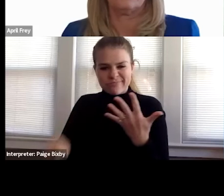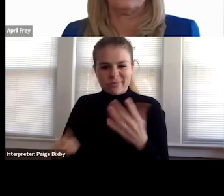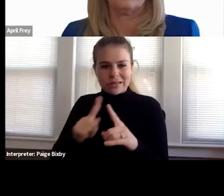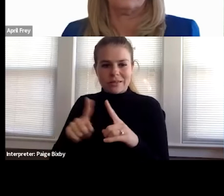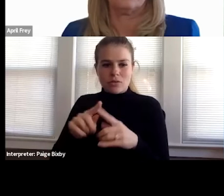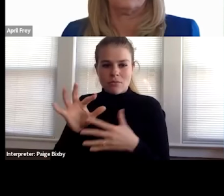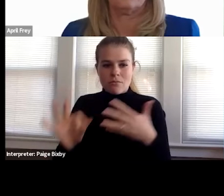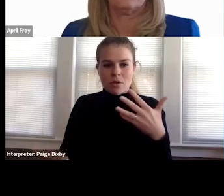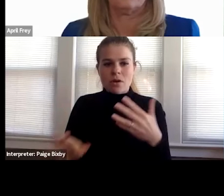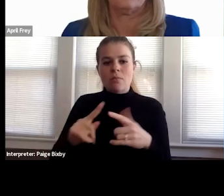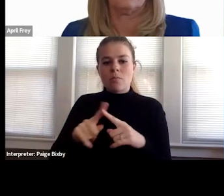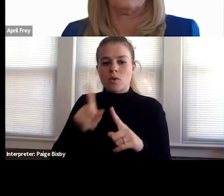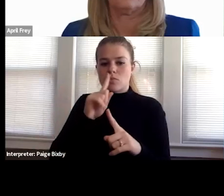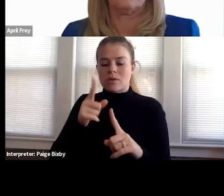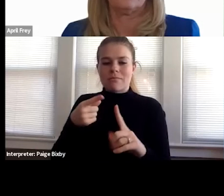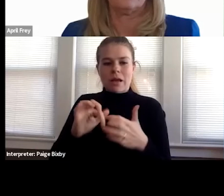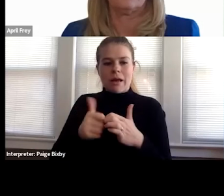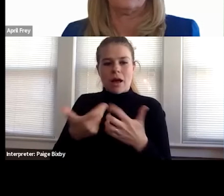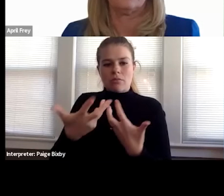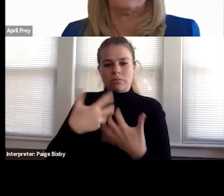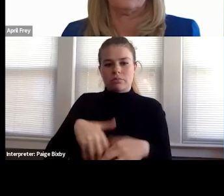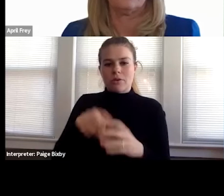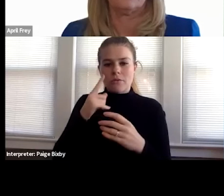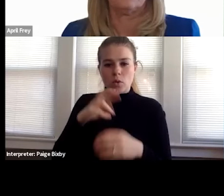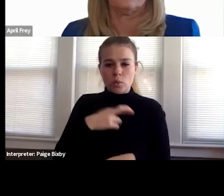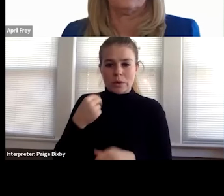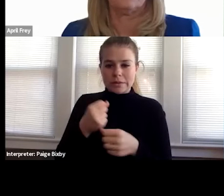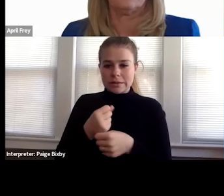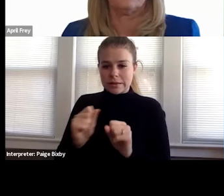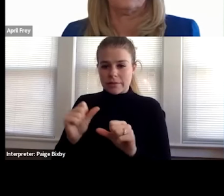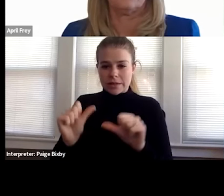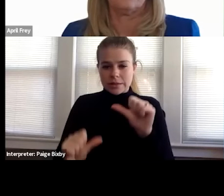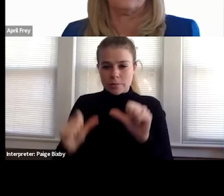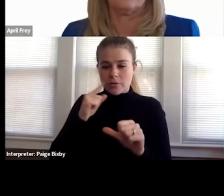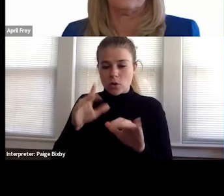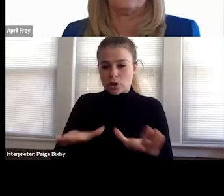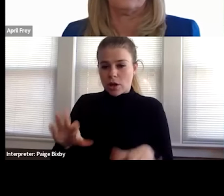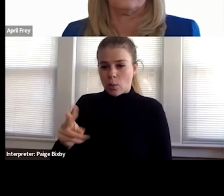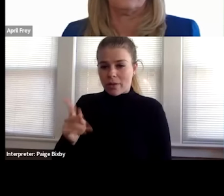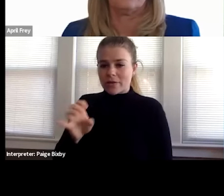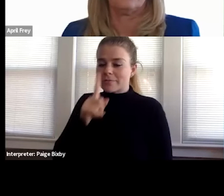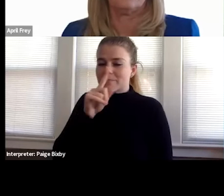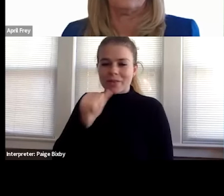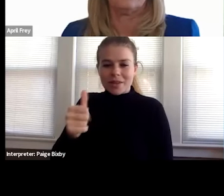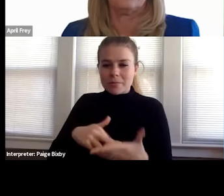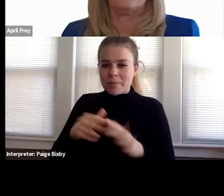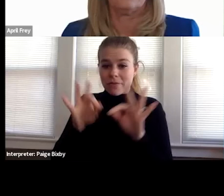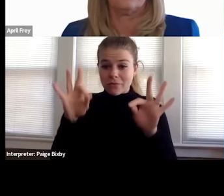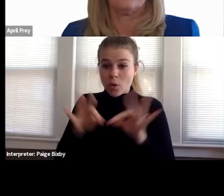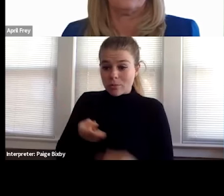and safety assessment completed by child welfare. It's not just handing the form over to the parent, it's not reading the questions as they are,